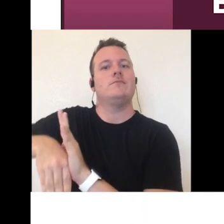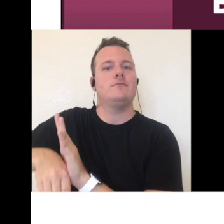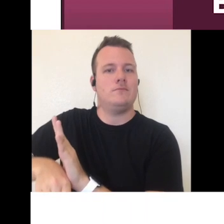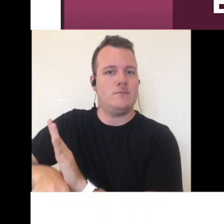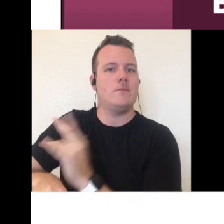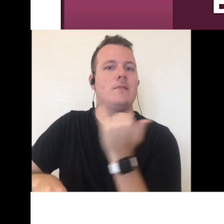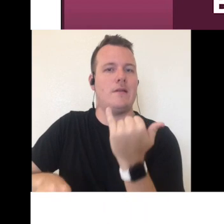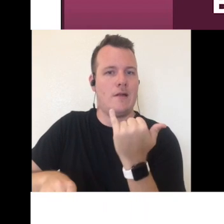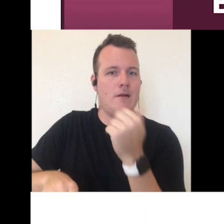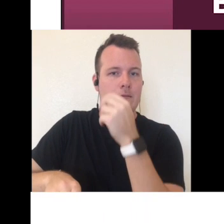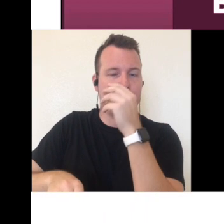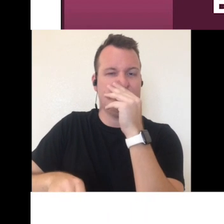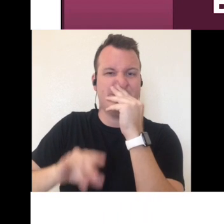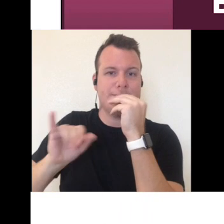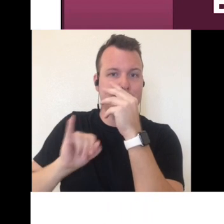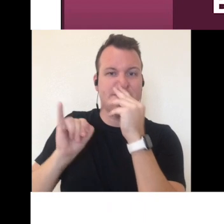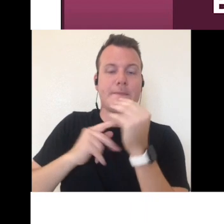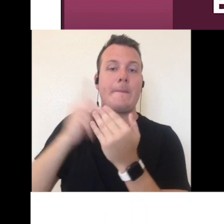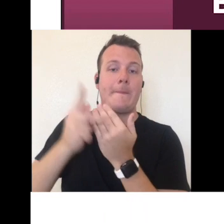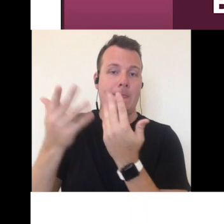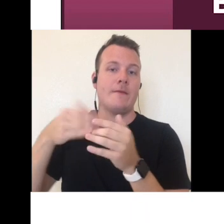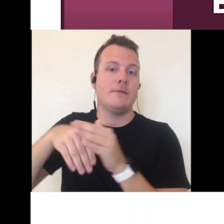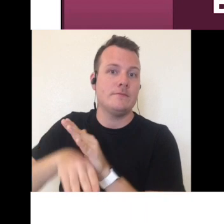will happen. And I think we're in the down part of that right now. The thought